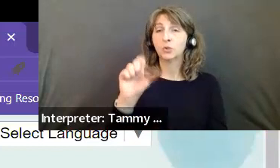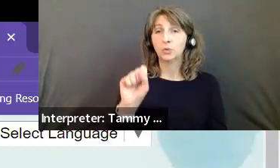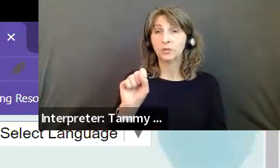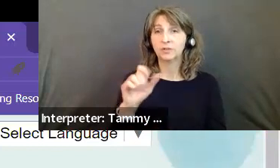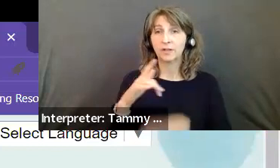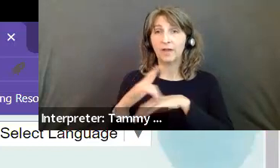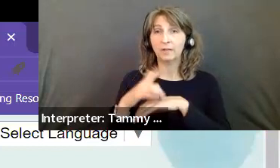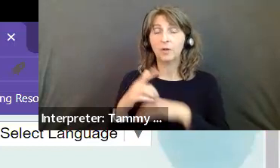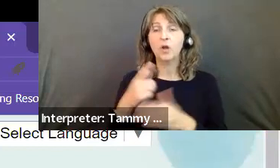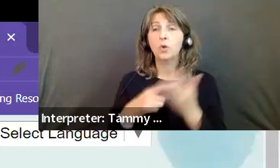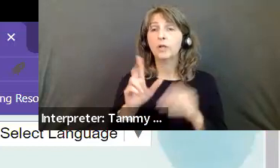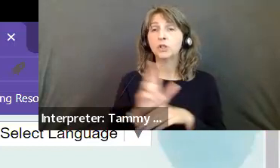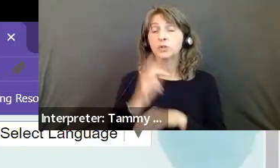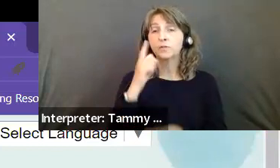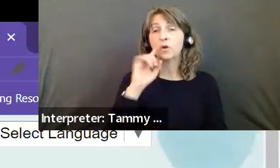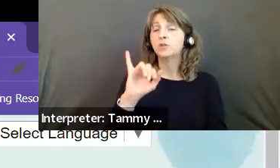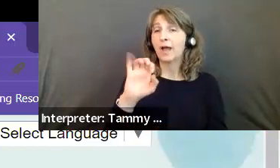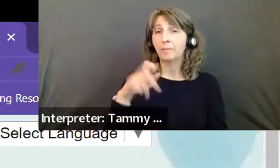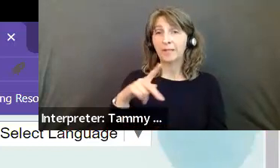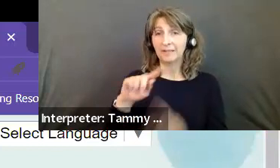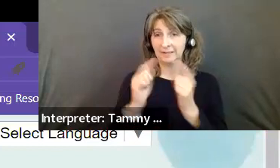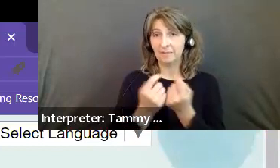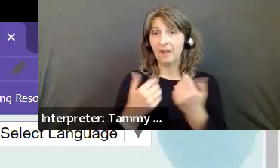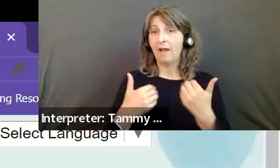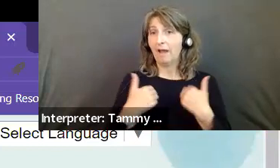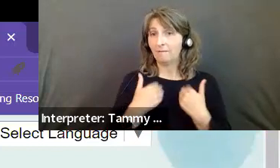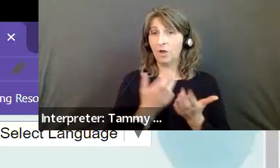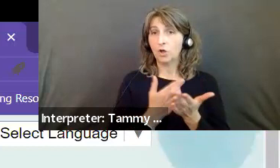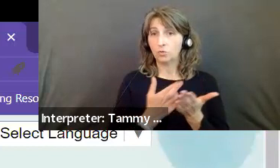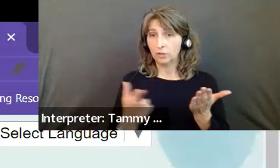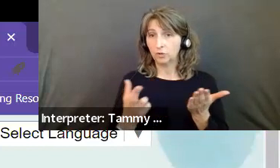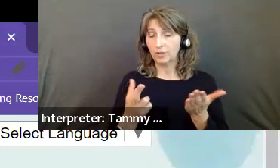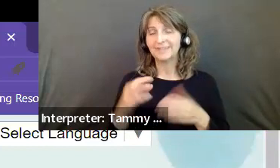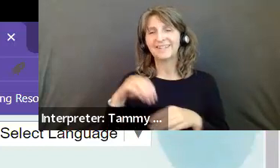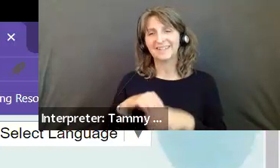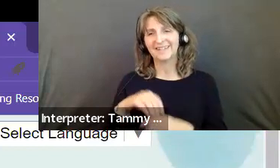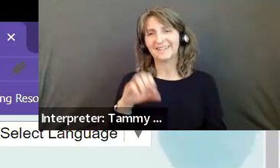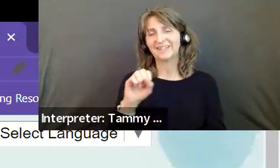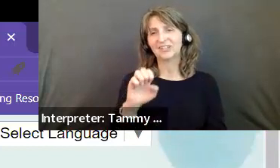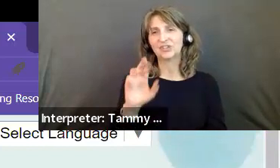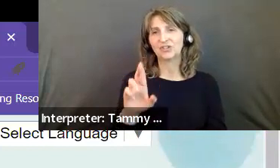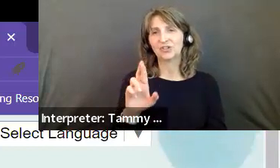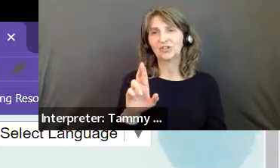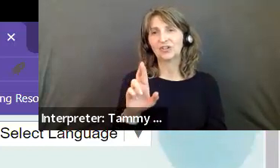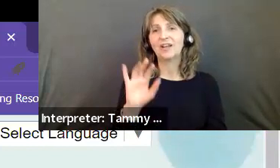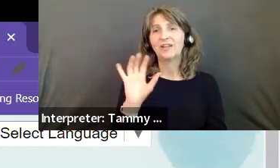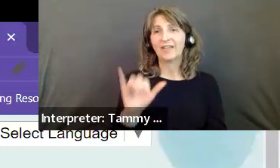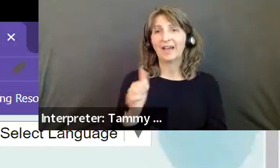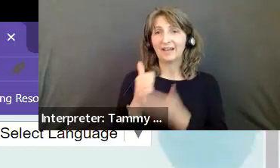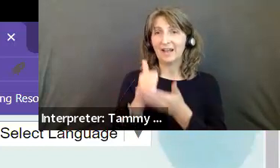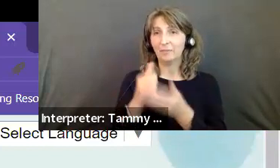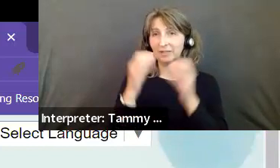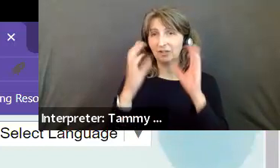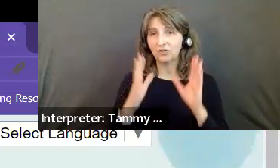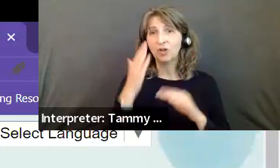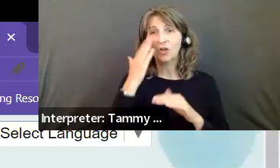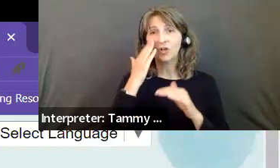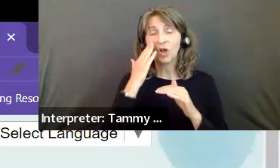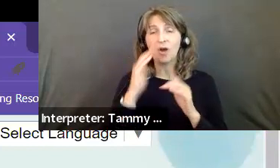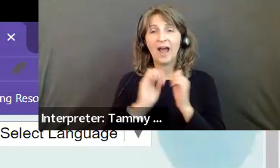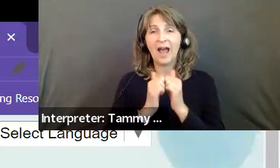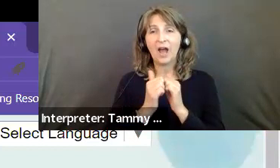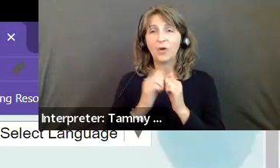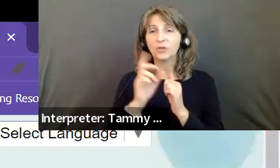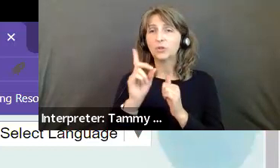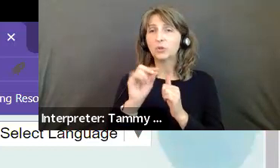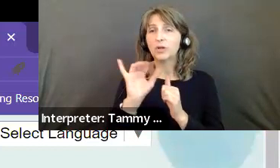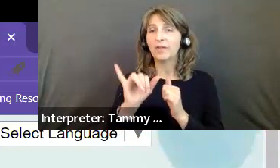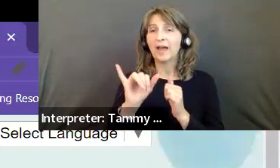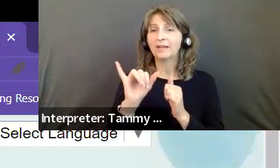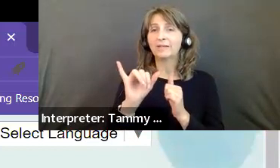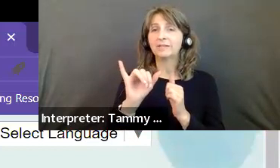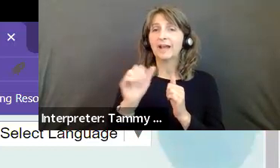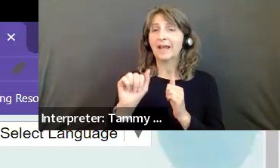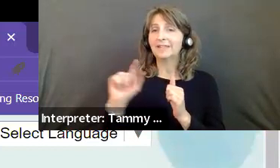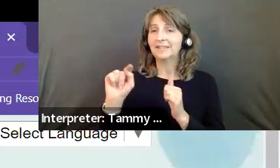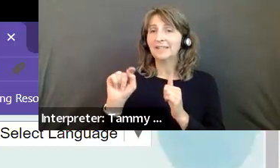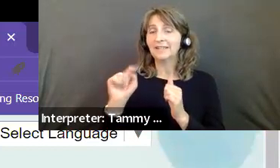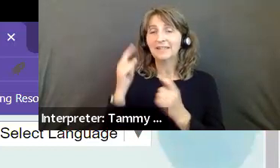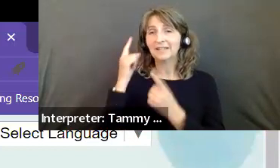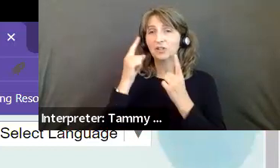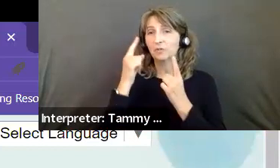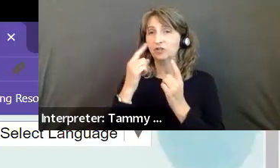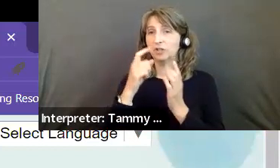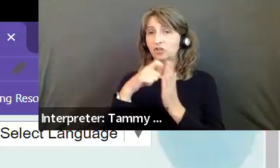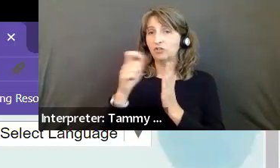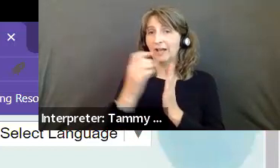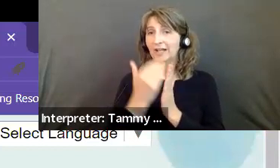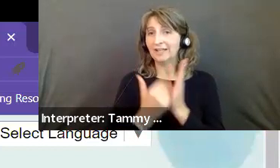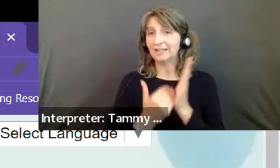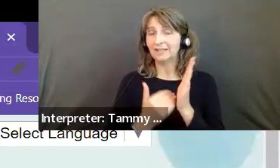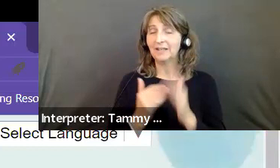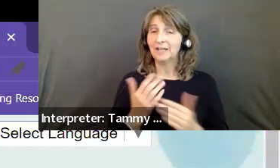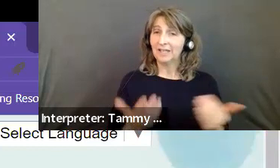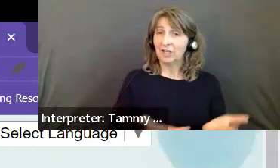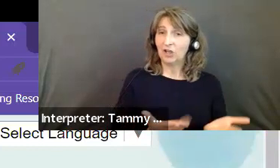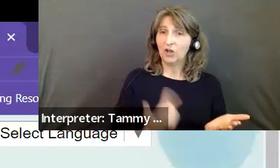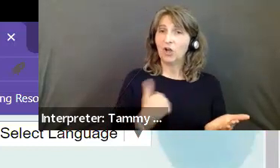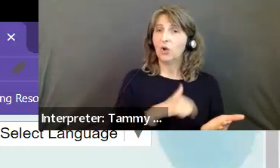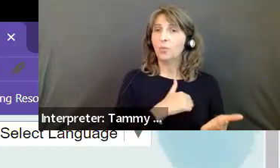So, the IT team does have a resource built in to. That helps teachers do the assist the technology consideration checklist of we at our center do have a little assisted technology wheel.